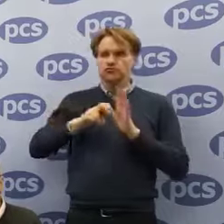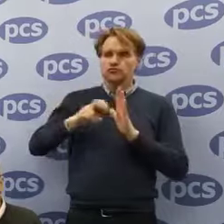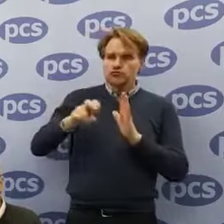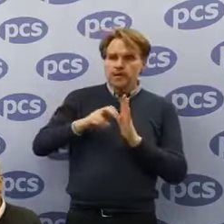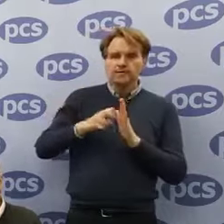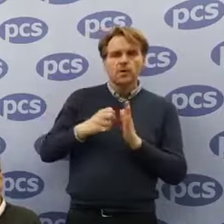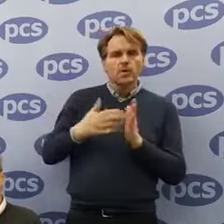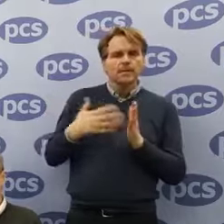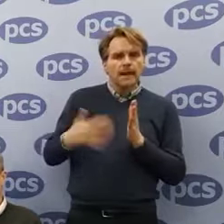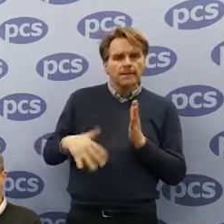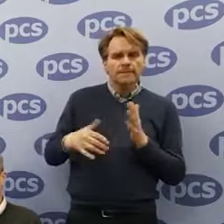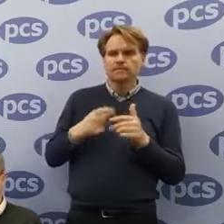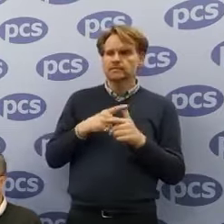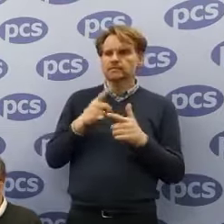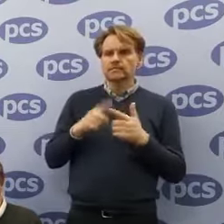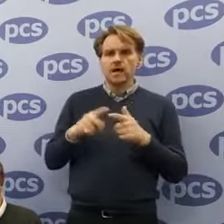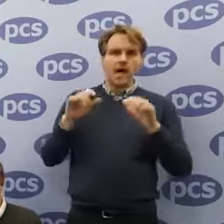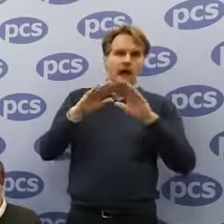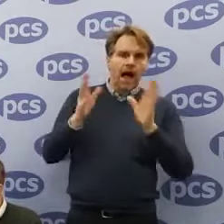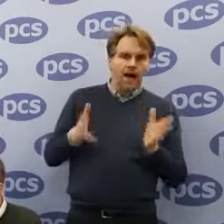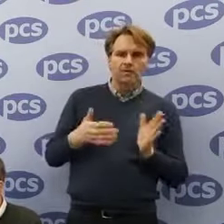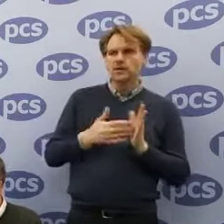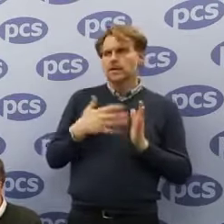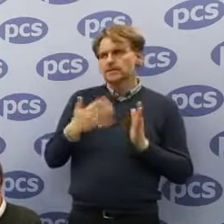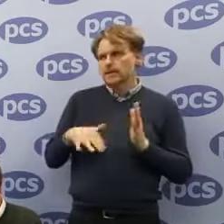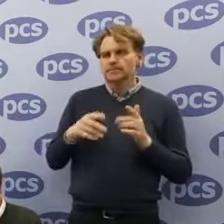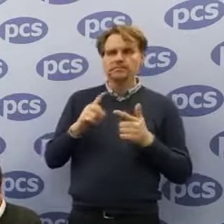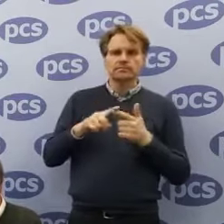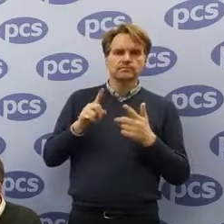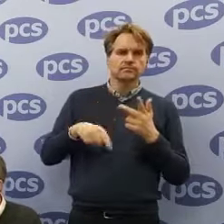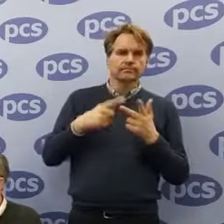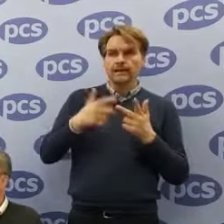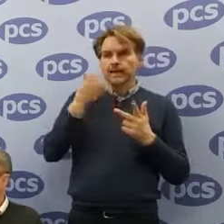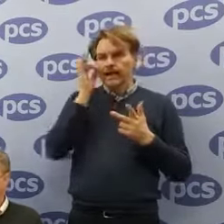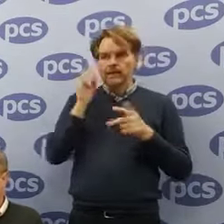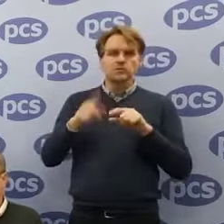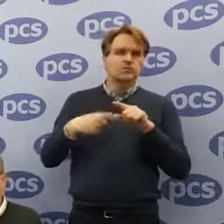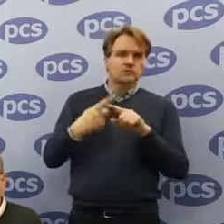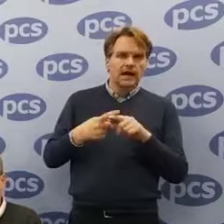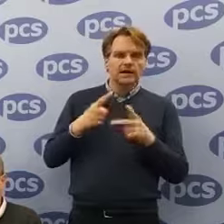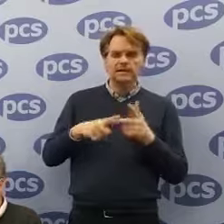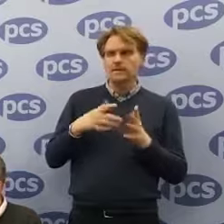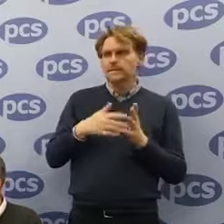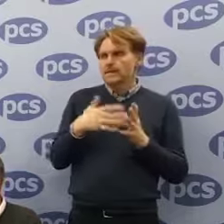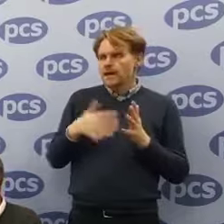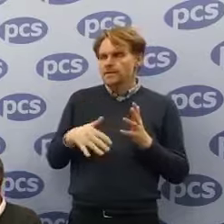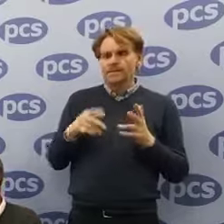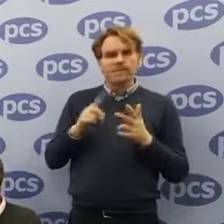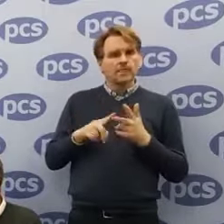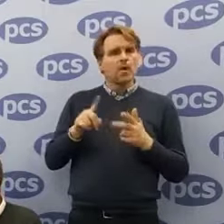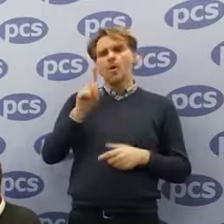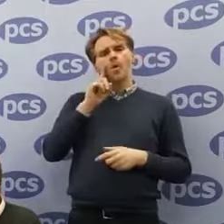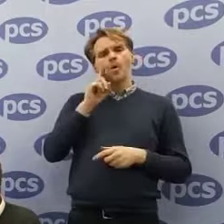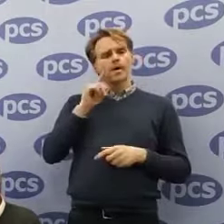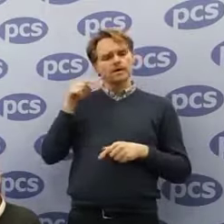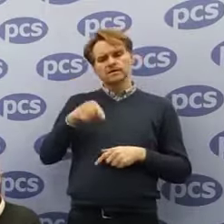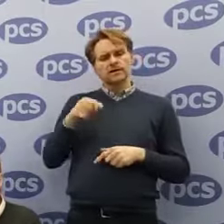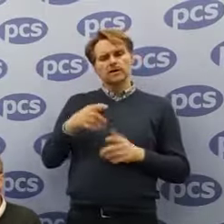housing, there's a whole variety of issues, the cost of the council tax, that historically has always been a premium for London